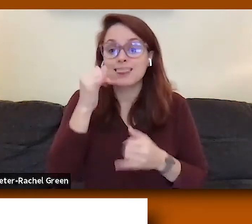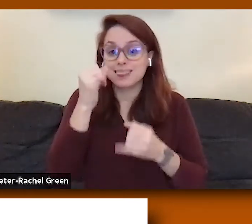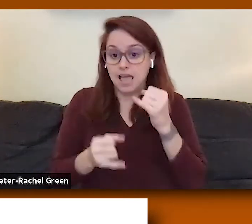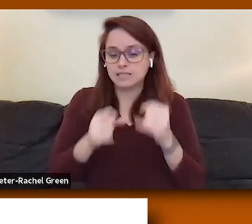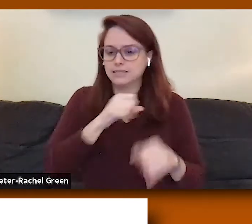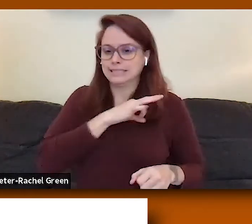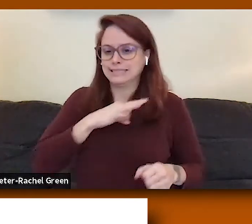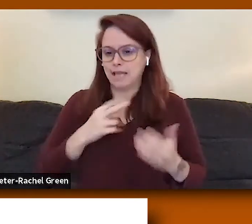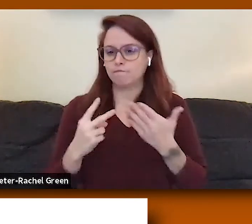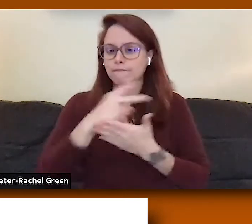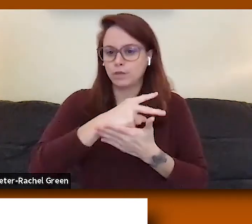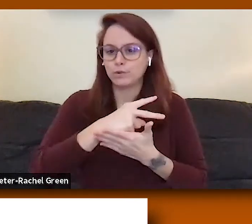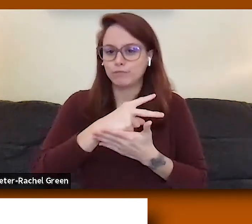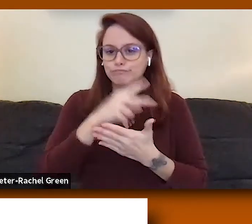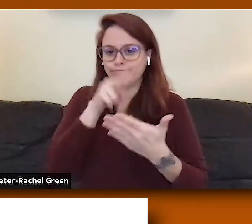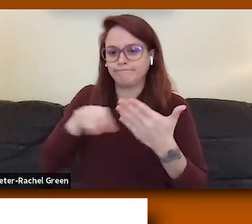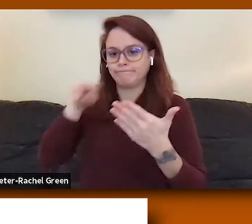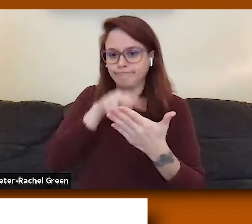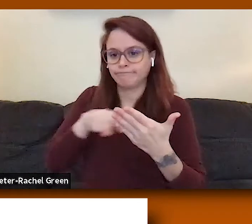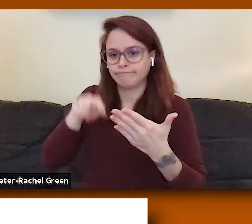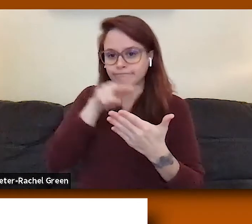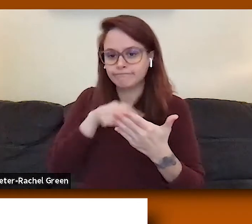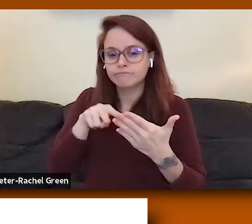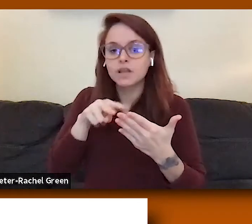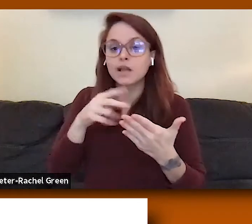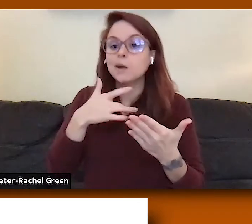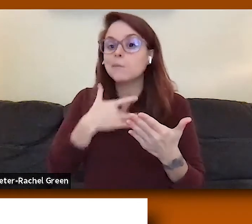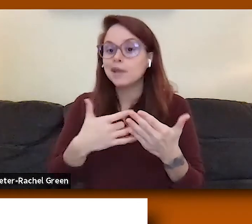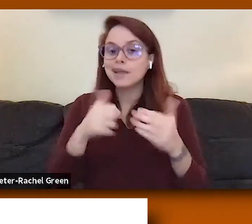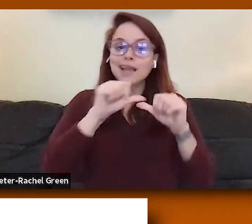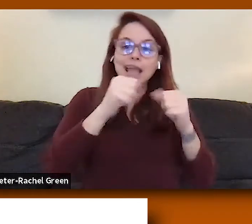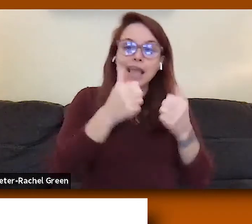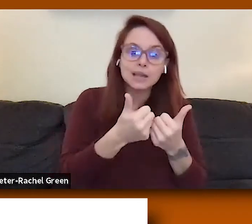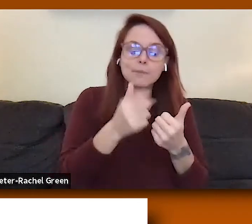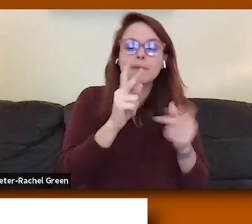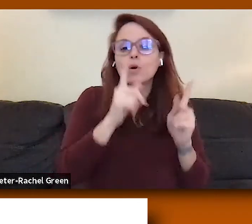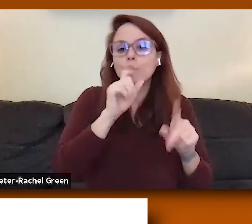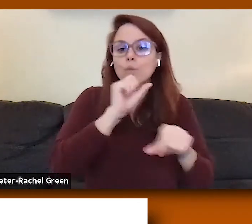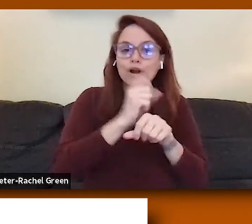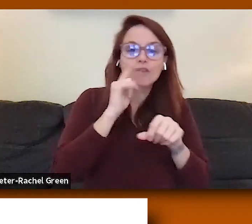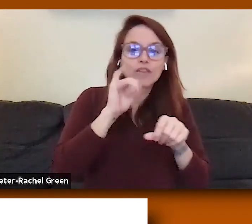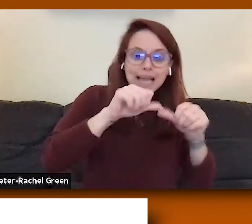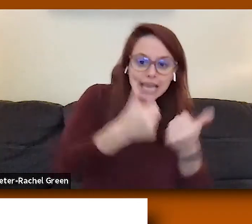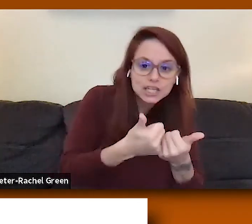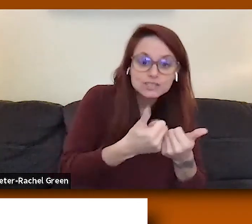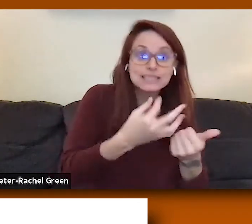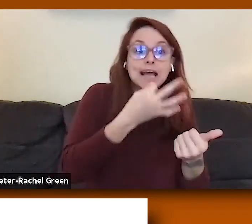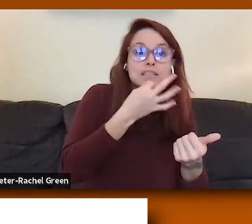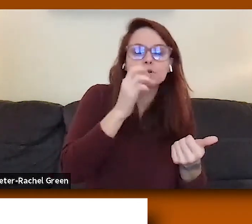And staff review. This is typically agency staff, which could be experts or lay people,